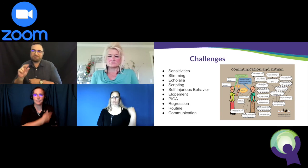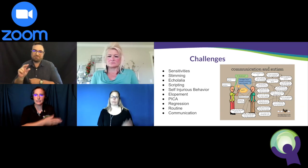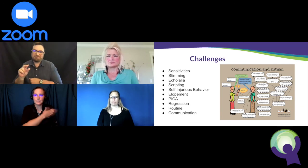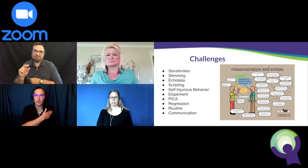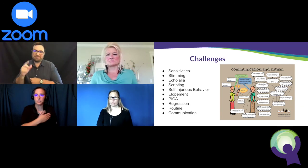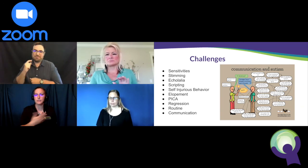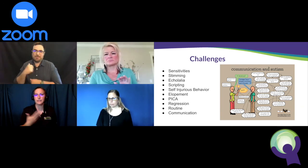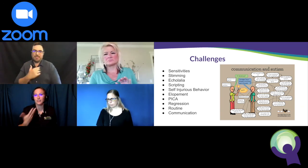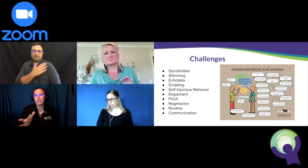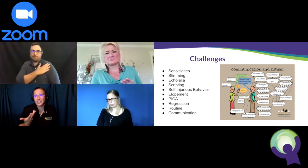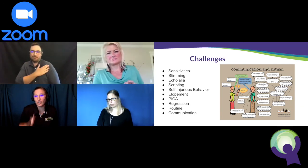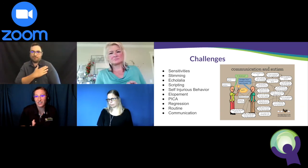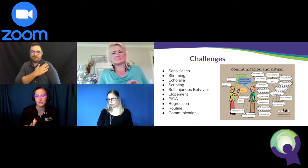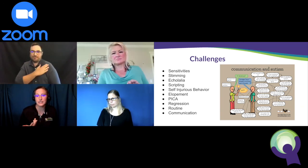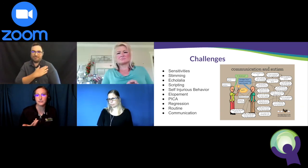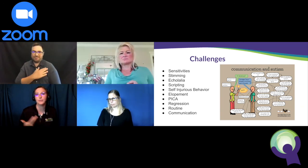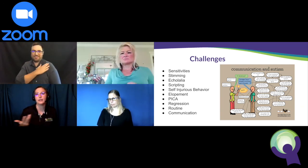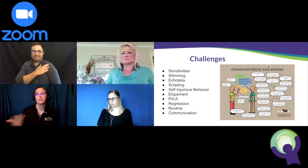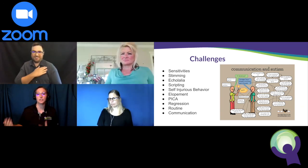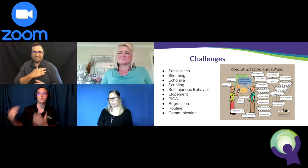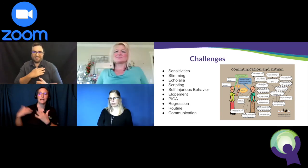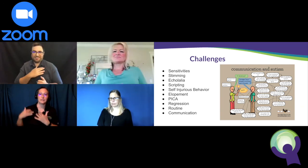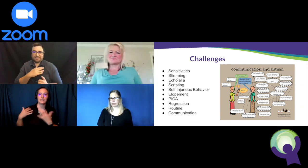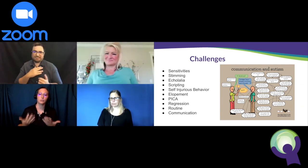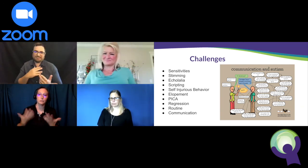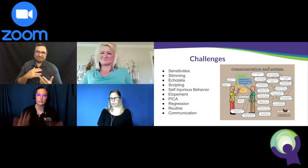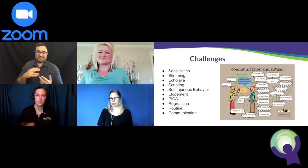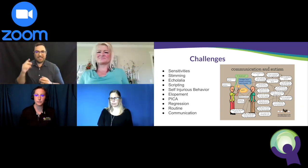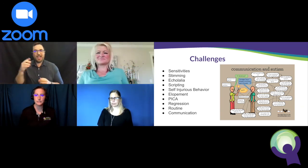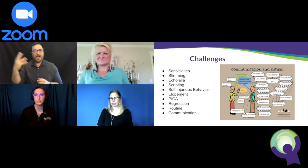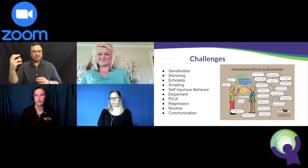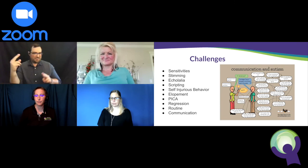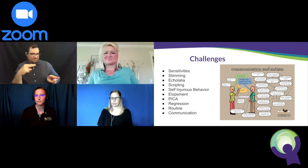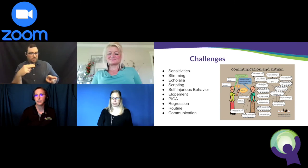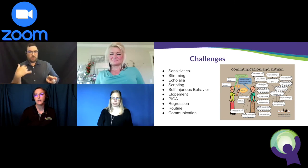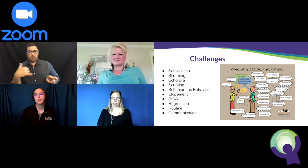themselves or something. They're not really hurting themselves but to the outside world it appears to be that way.